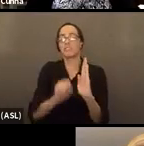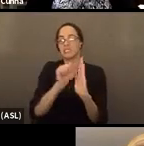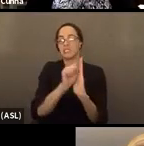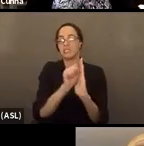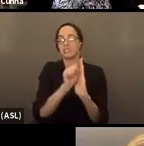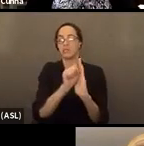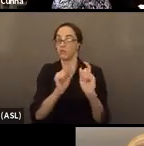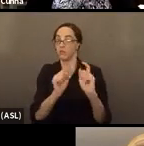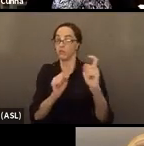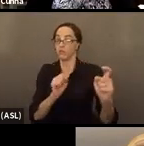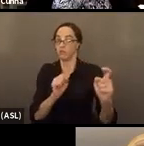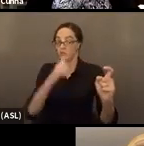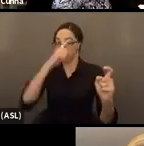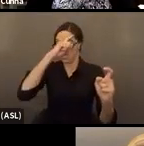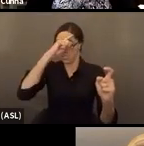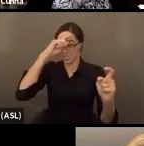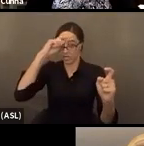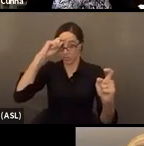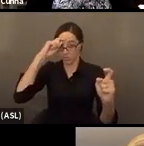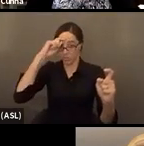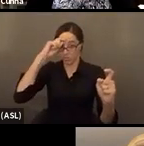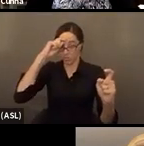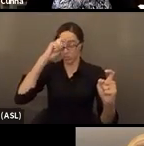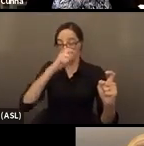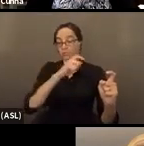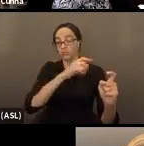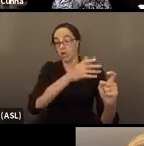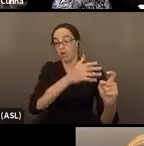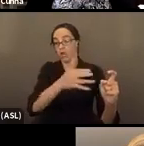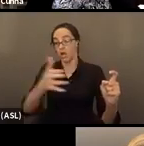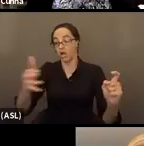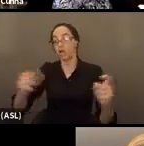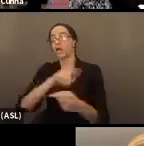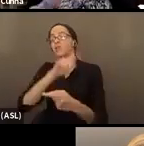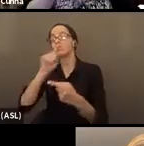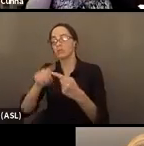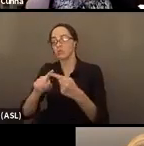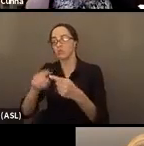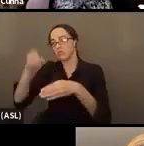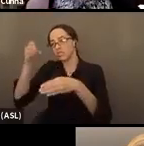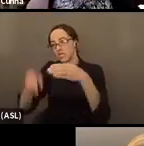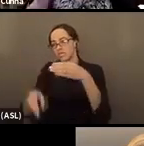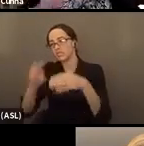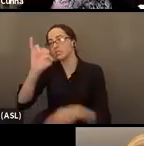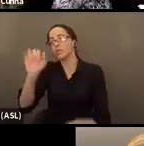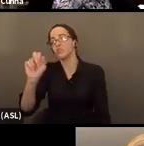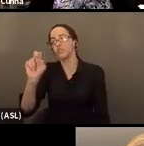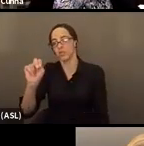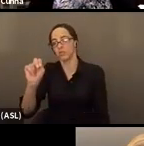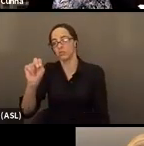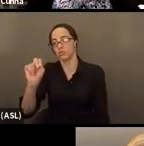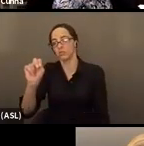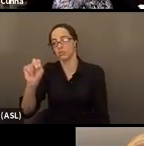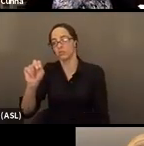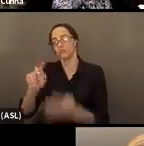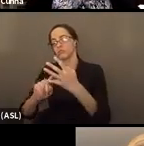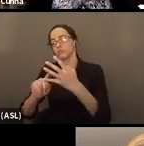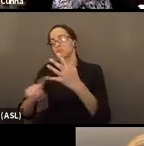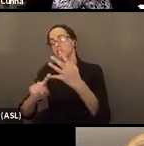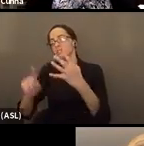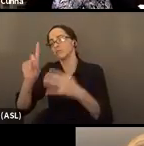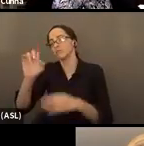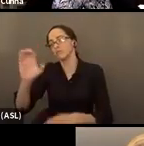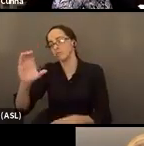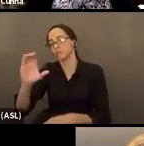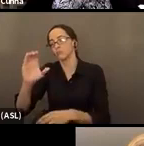december january um and this is going to keep you in your home safe for that that power outage time